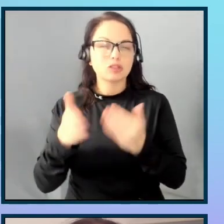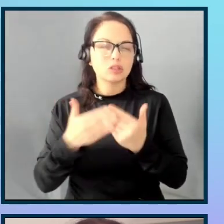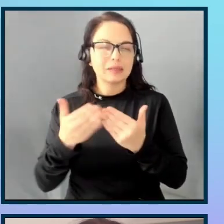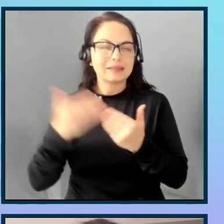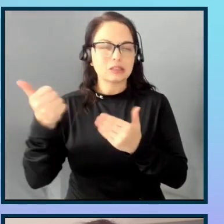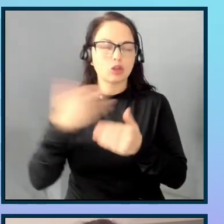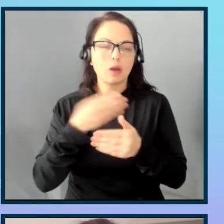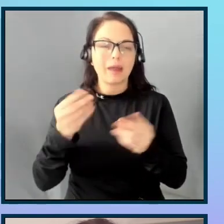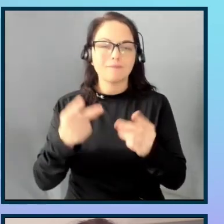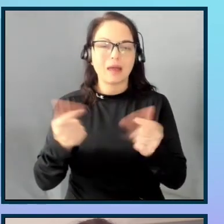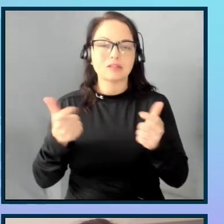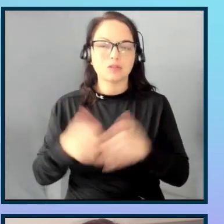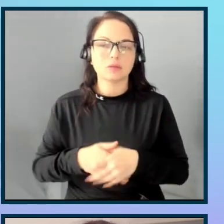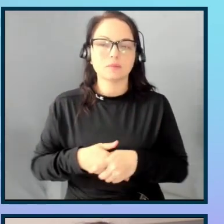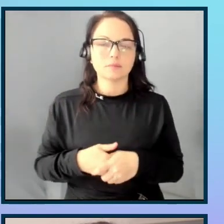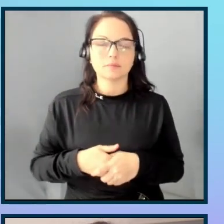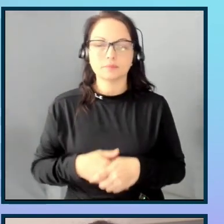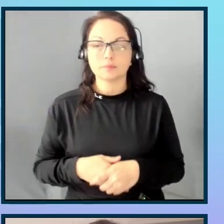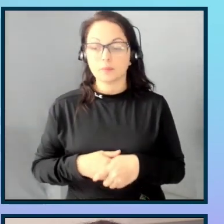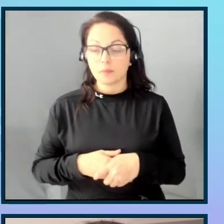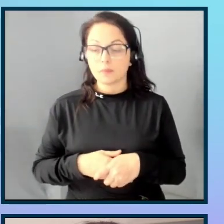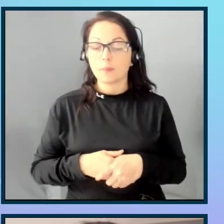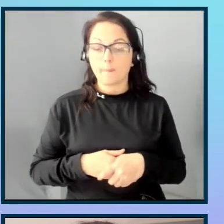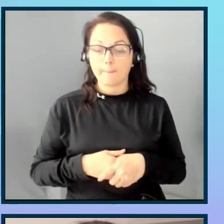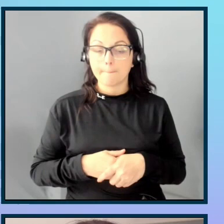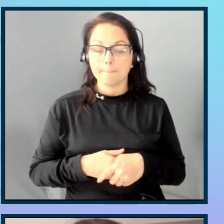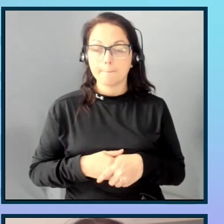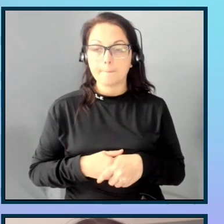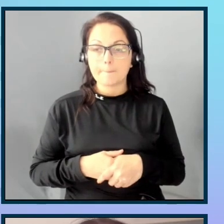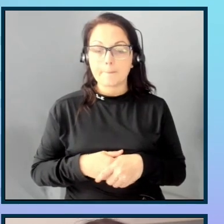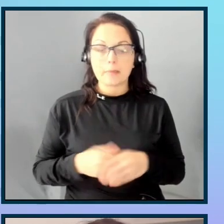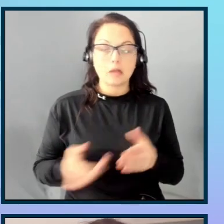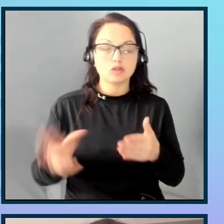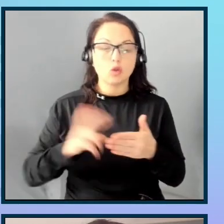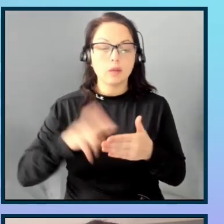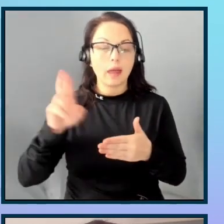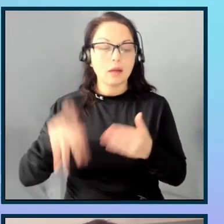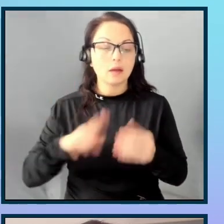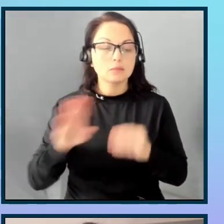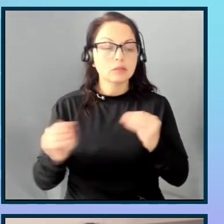It's in one sense, this outcome is more specific than WCAG 2.